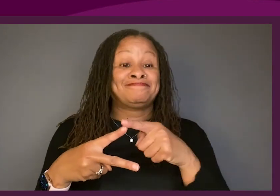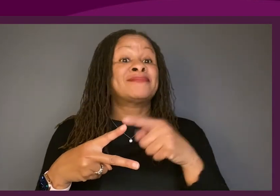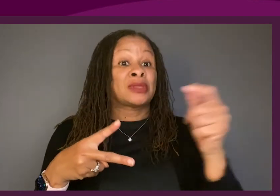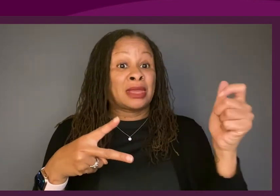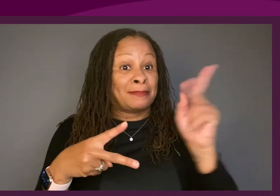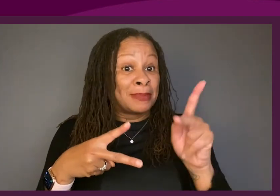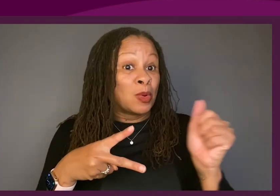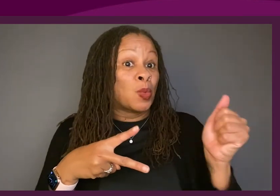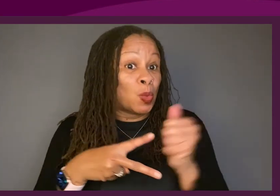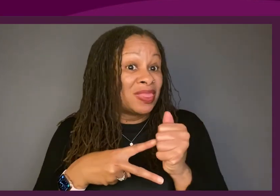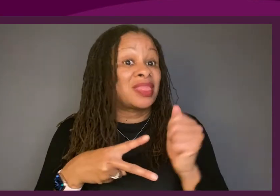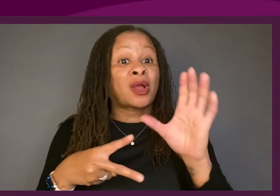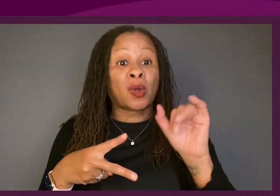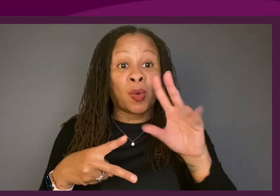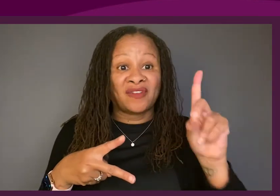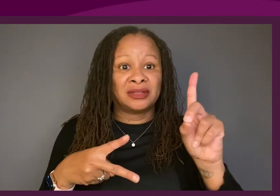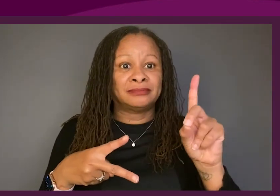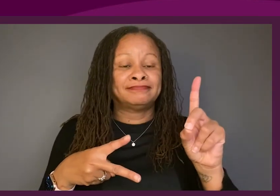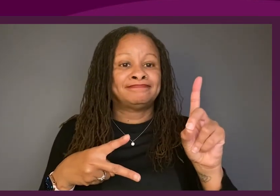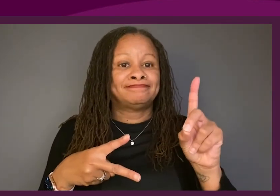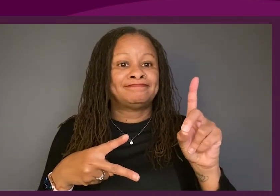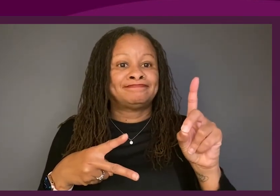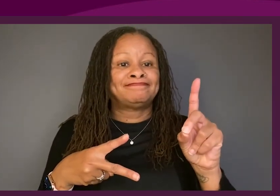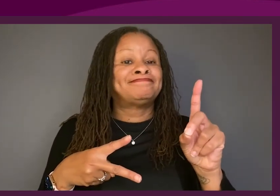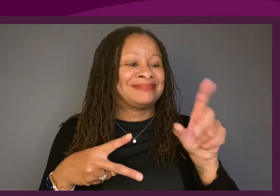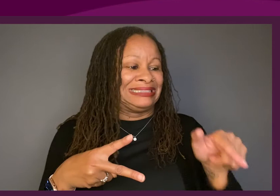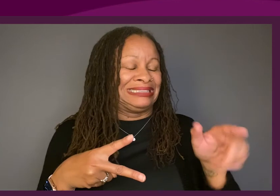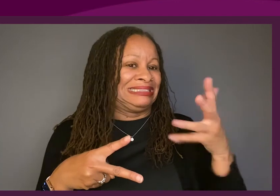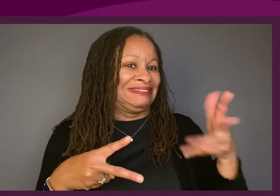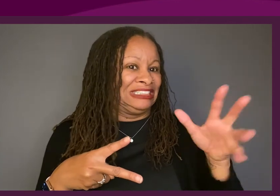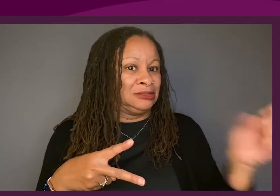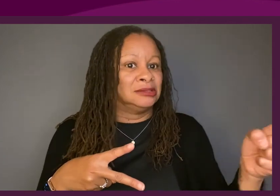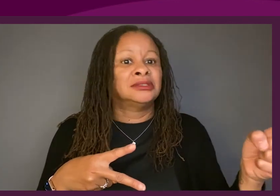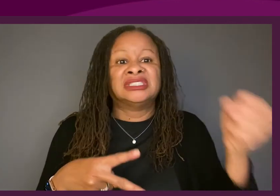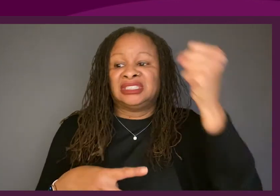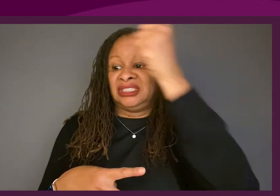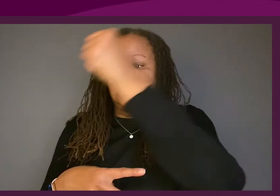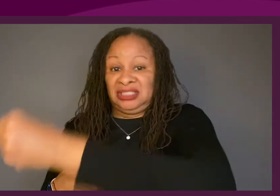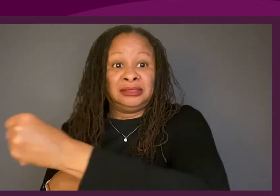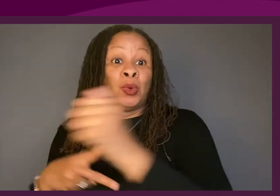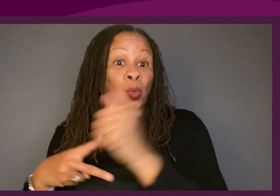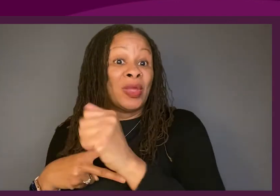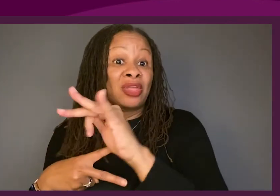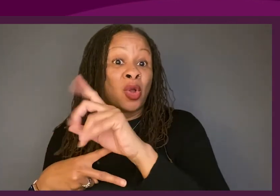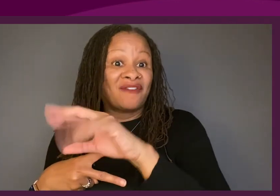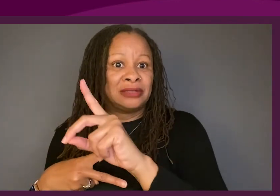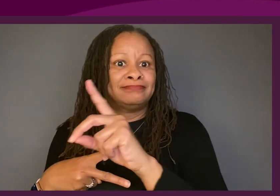beds bringing COVID into the facility despite all the assurances that, no, they were being